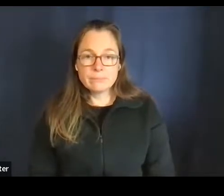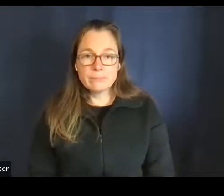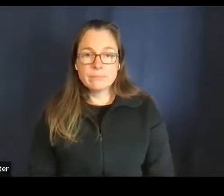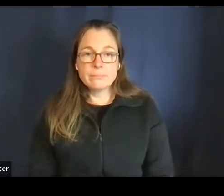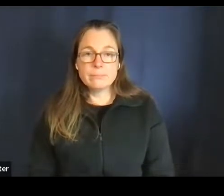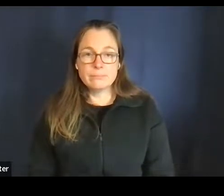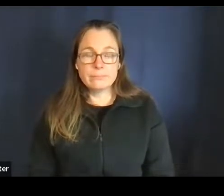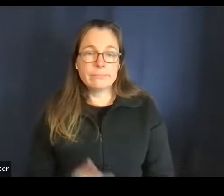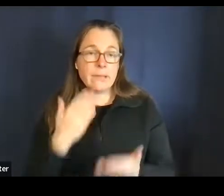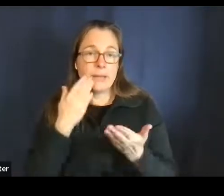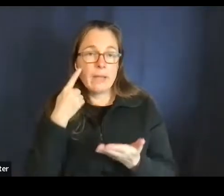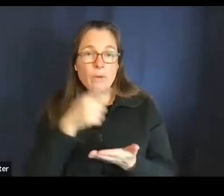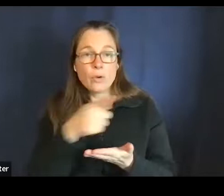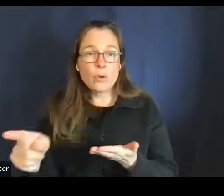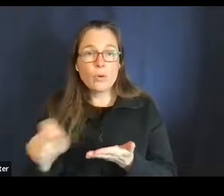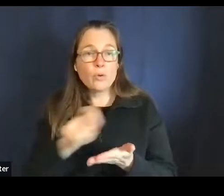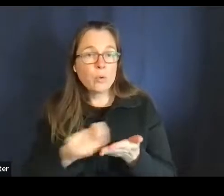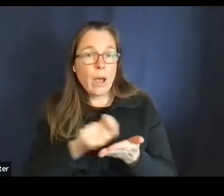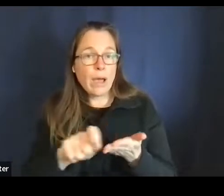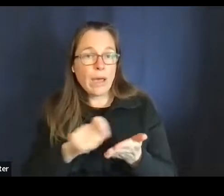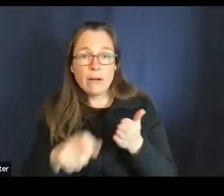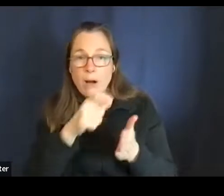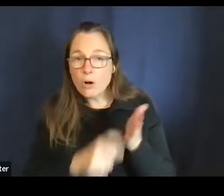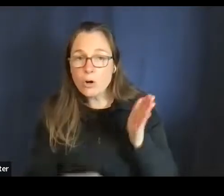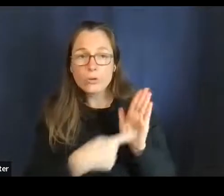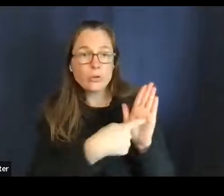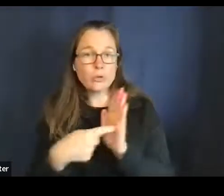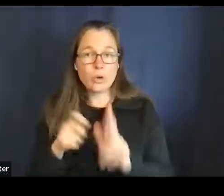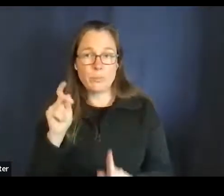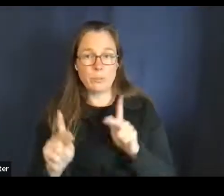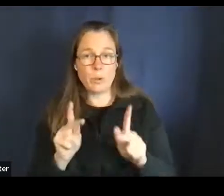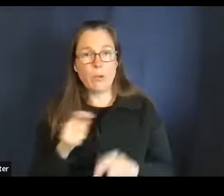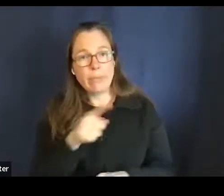You know, I think that they've demonstrated that they really want to know about this this proposal.